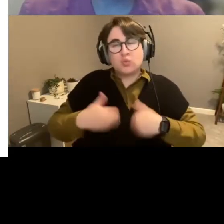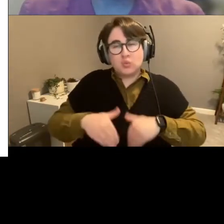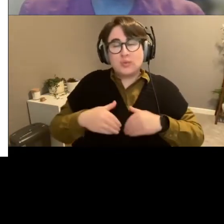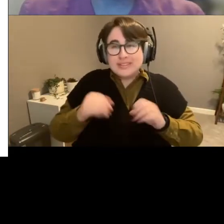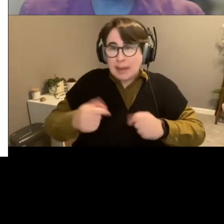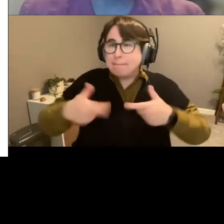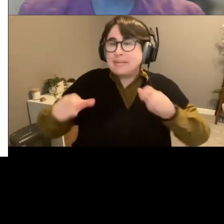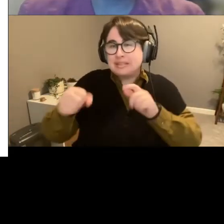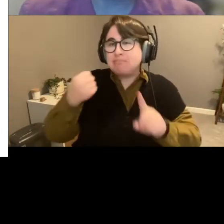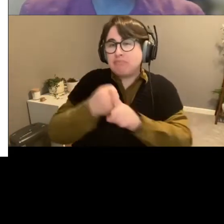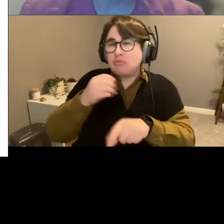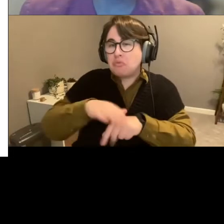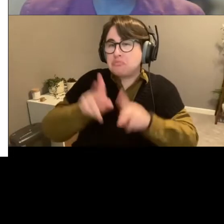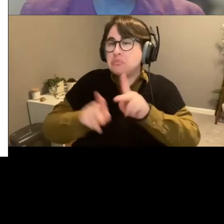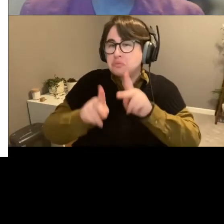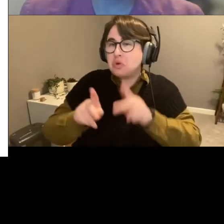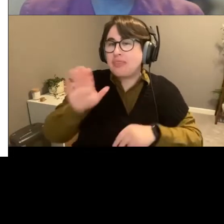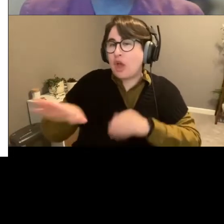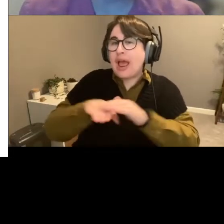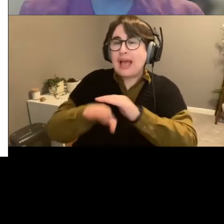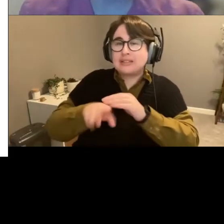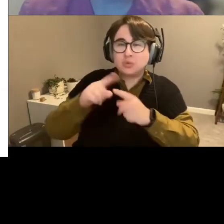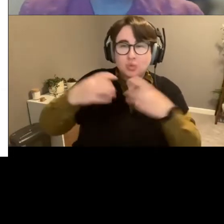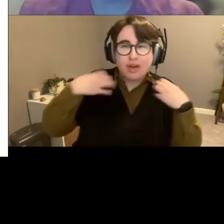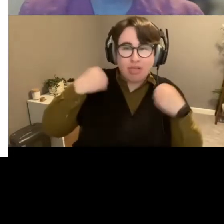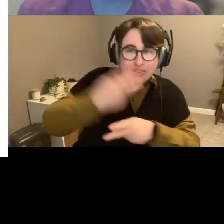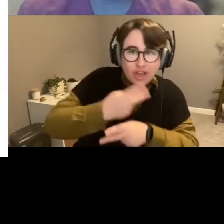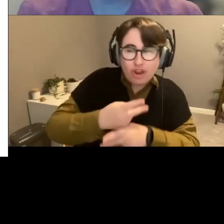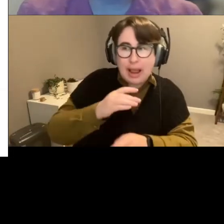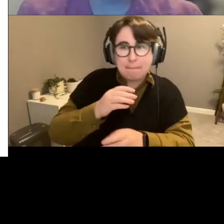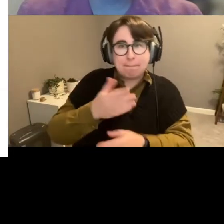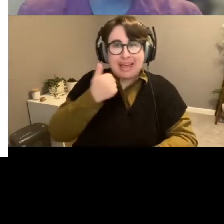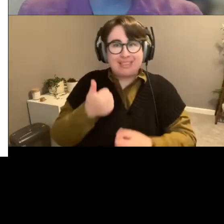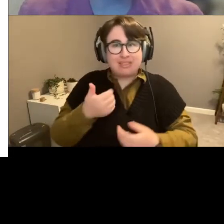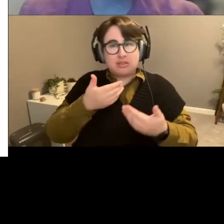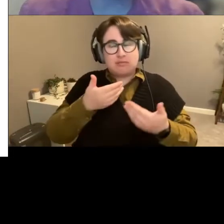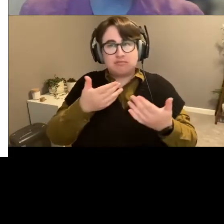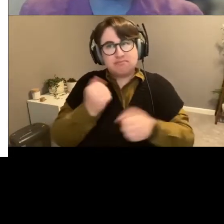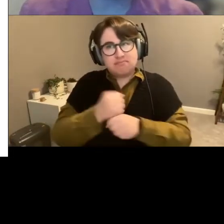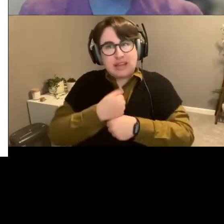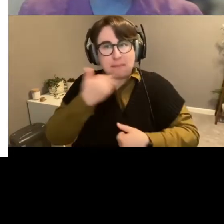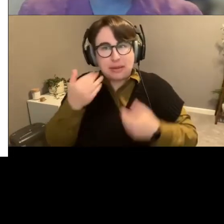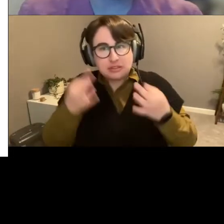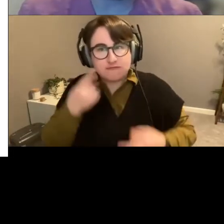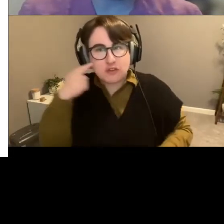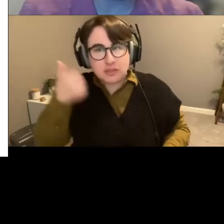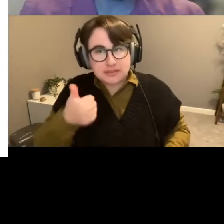people being able to make informed decisions and have autonomy over their own health and body.